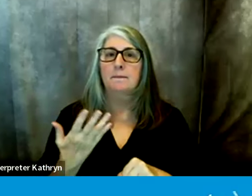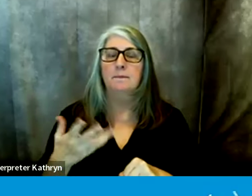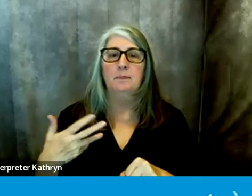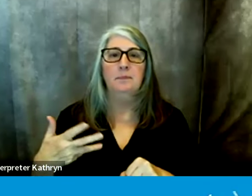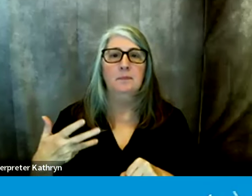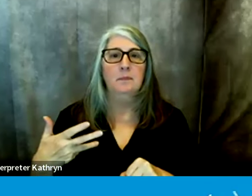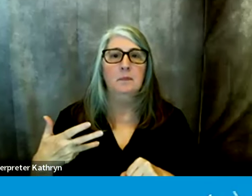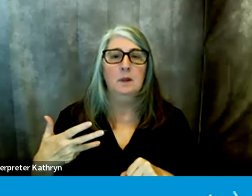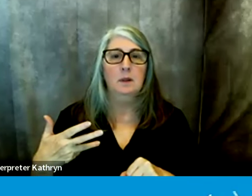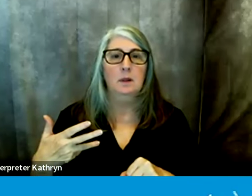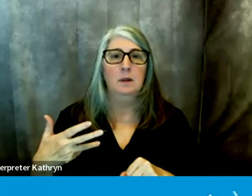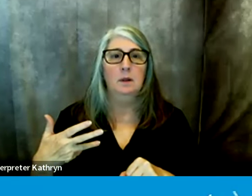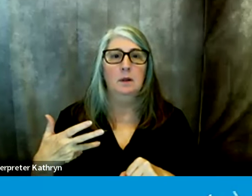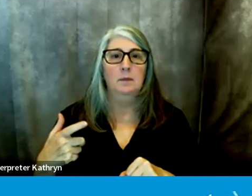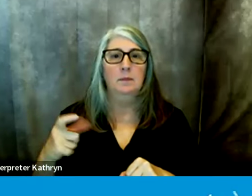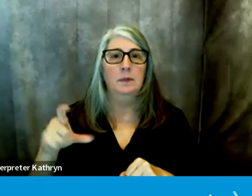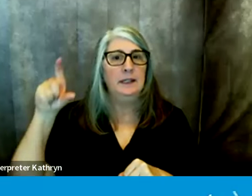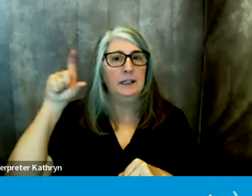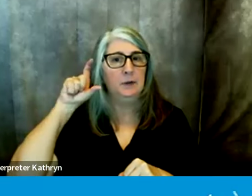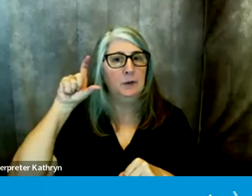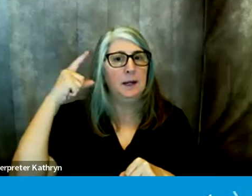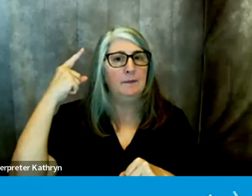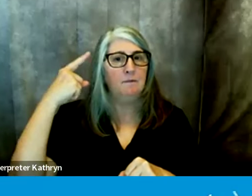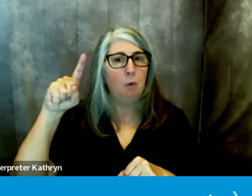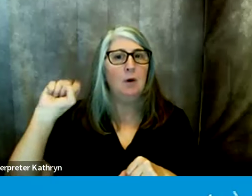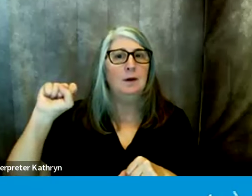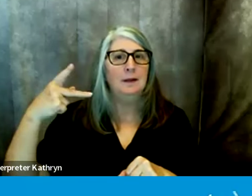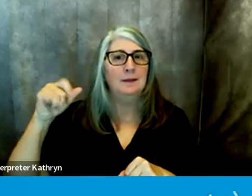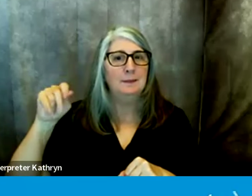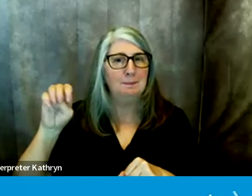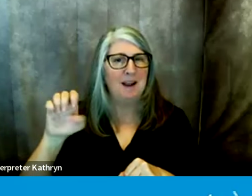the hearing aid for the spine. That really explains a lot.